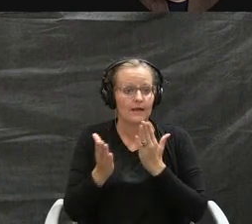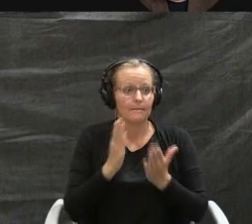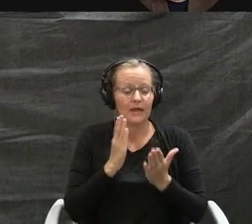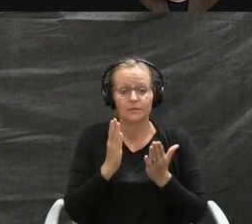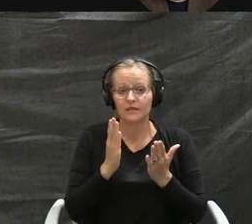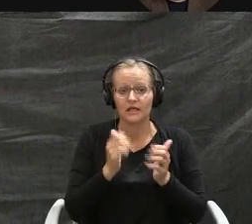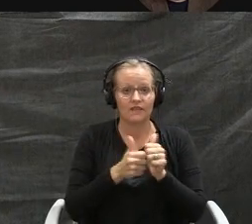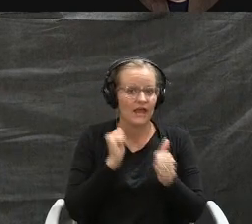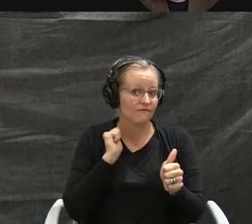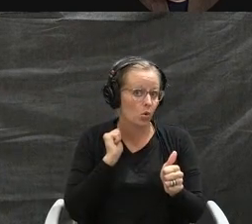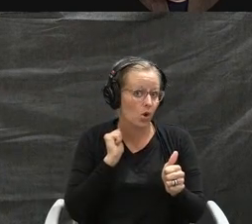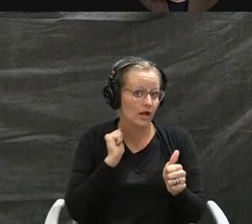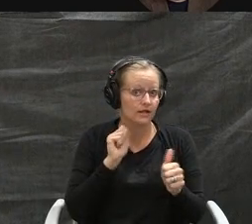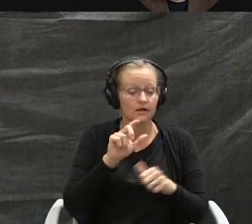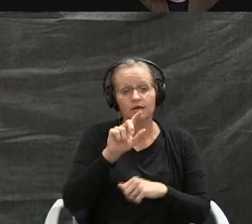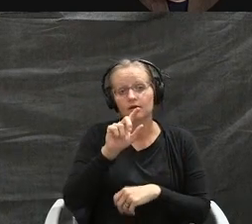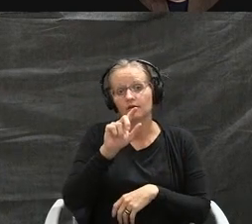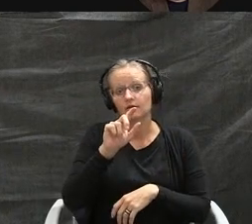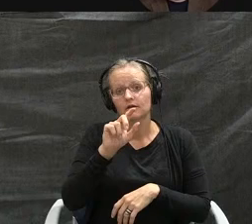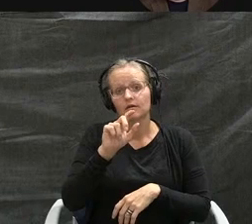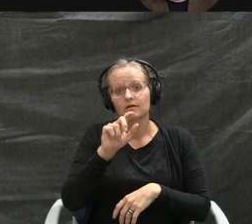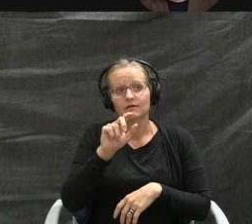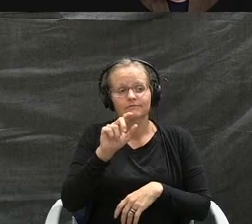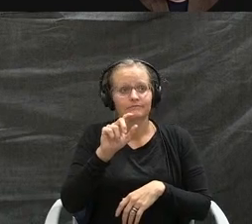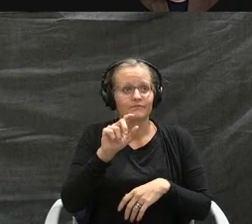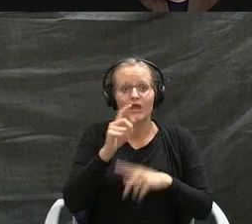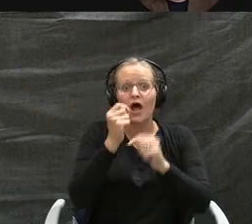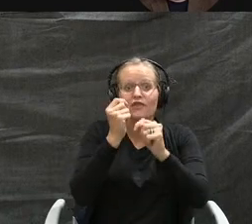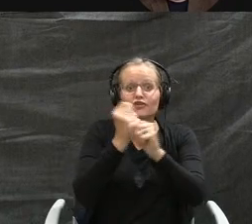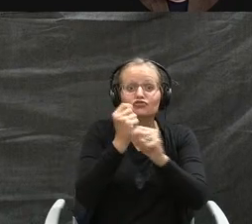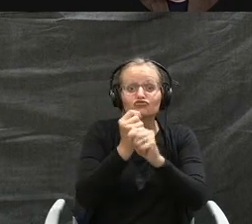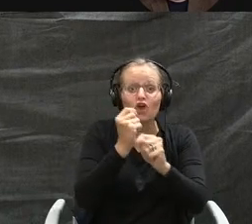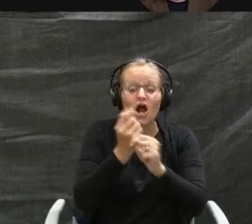their dumb truck and then driving as fast as they can around 494 and 694.